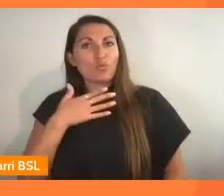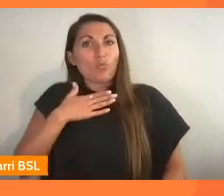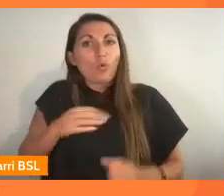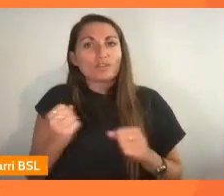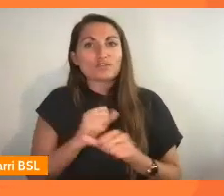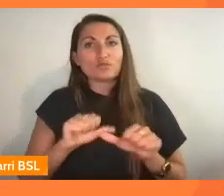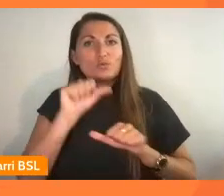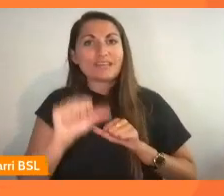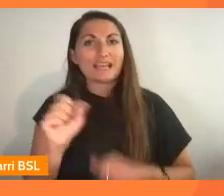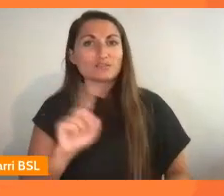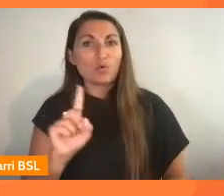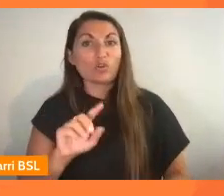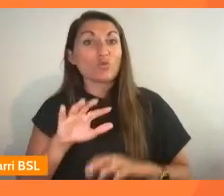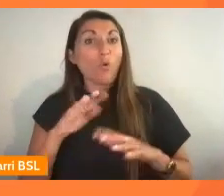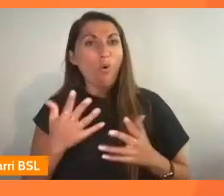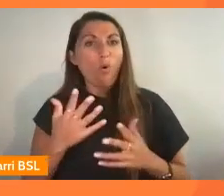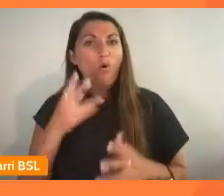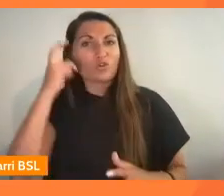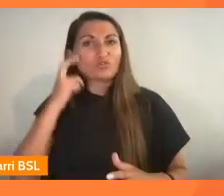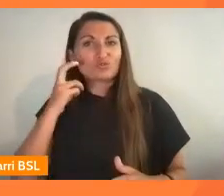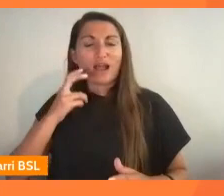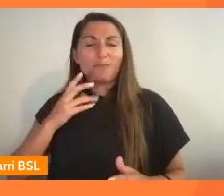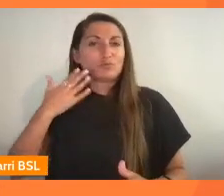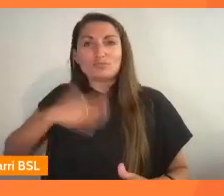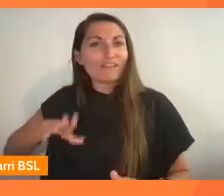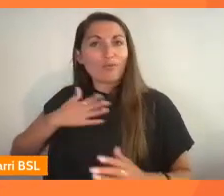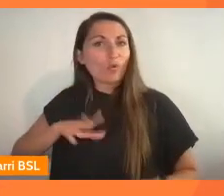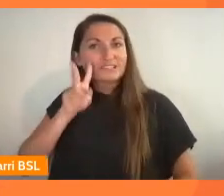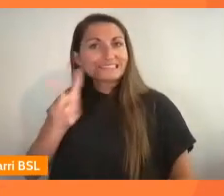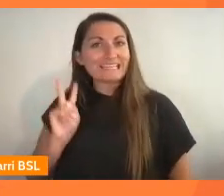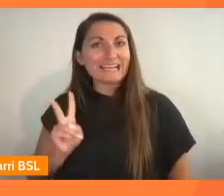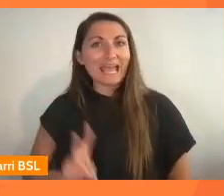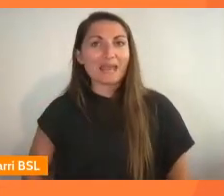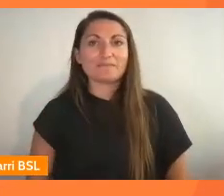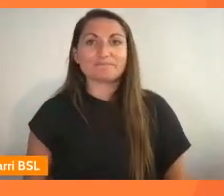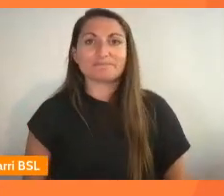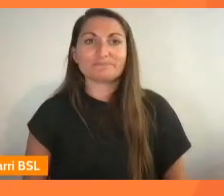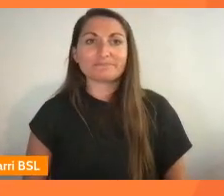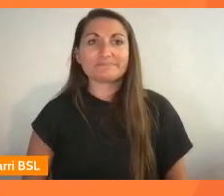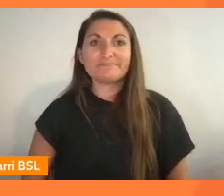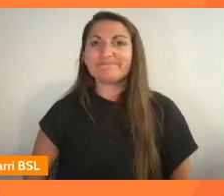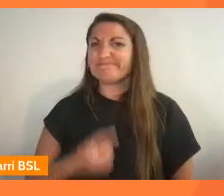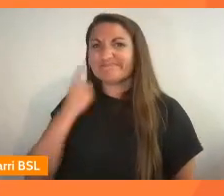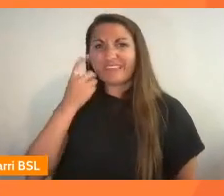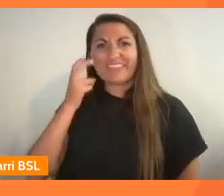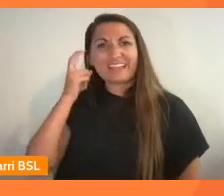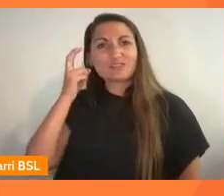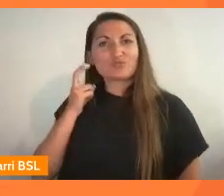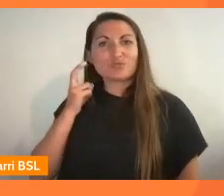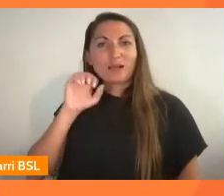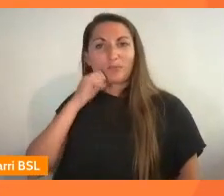you never want to go near a tram again? Probably won't go near a tram again to be honest with you.